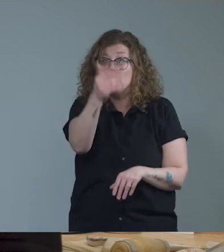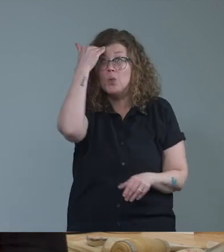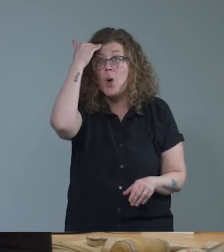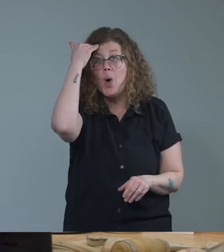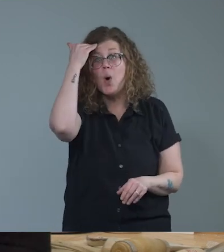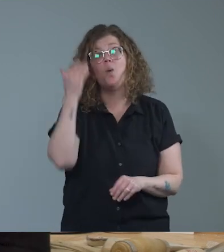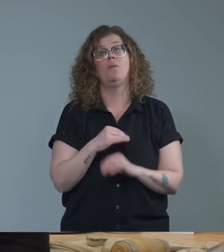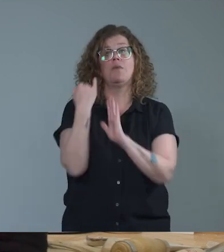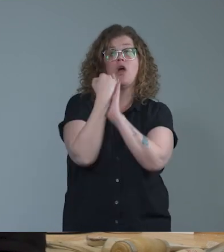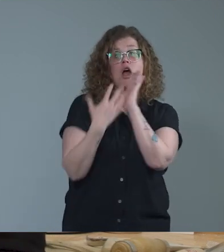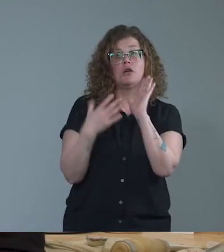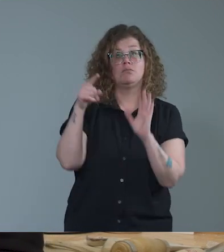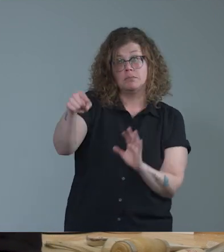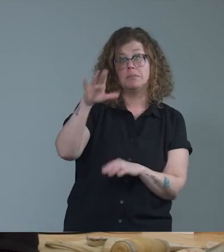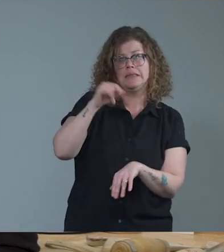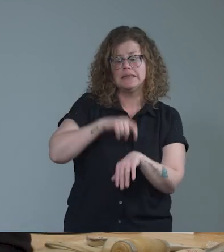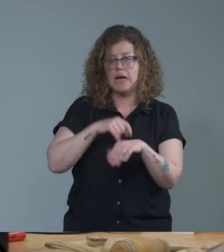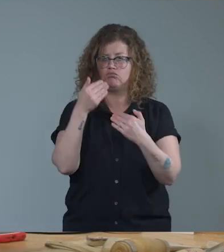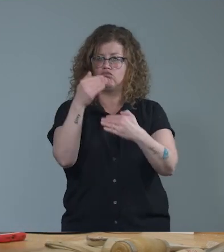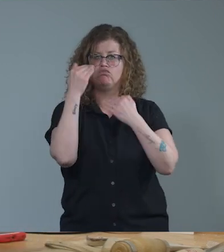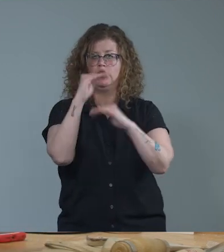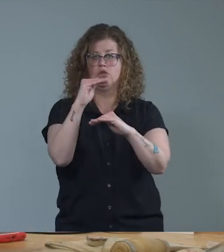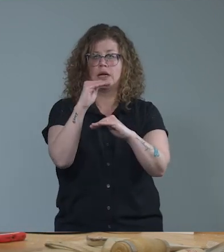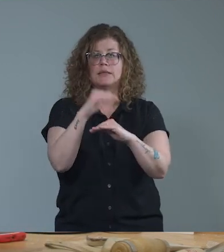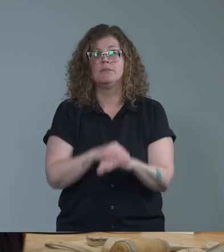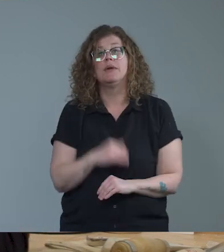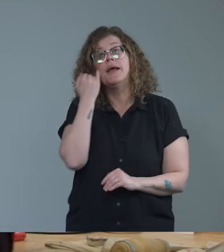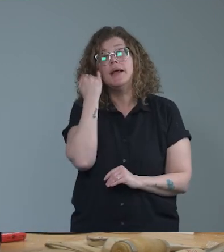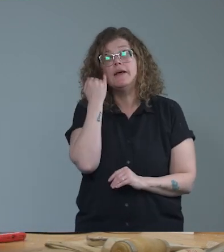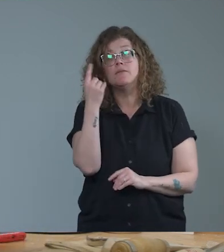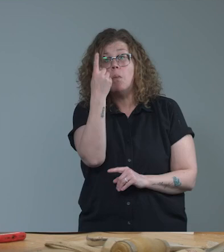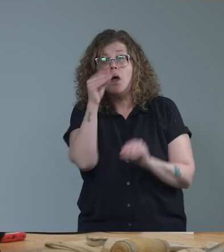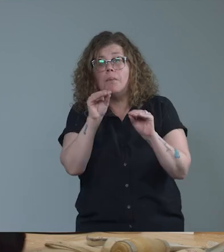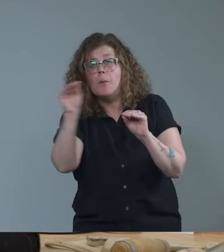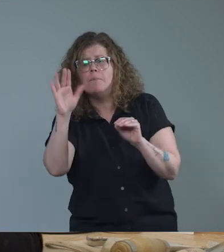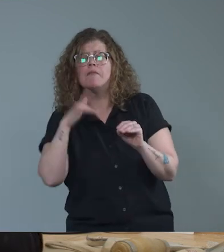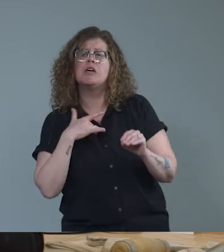And so that it's really, you know, as an artist within those restrictions